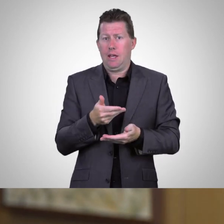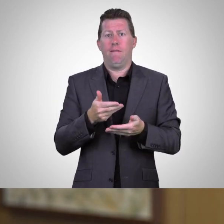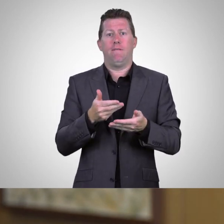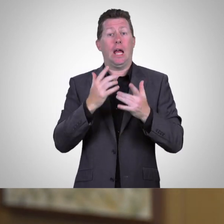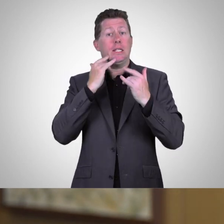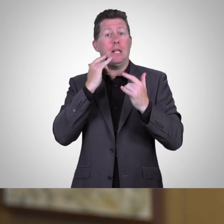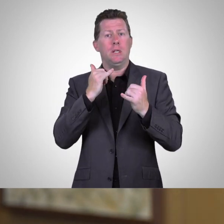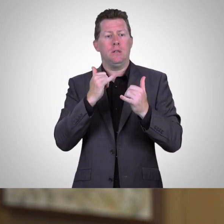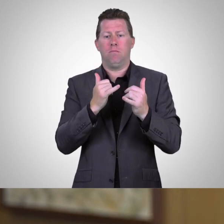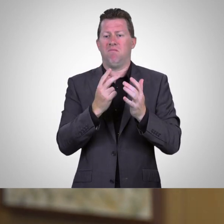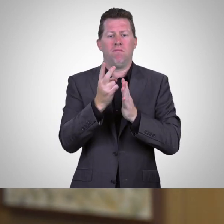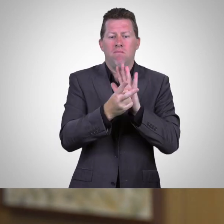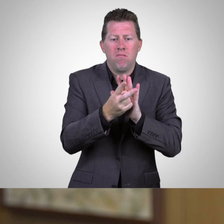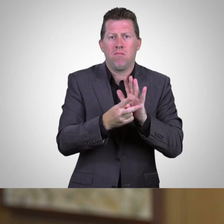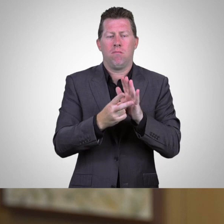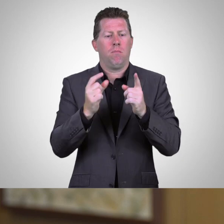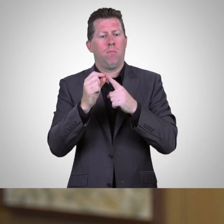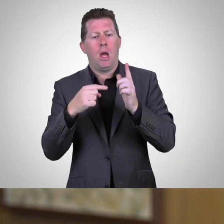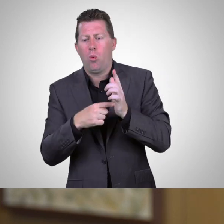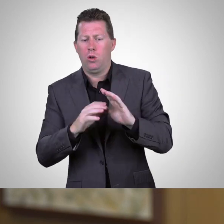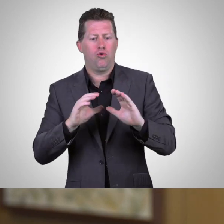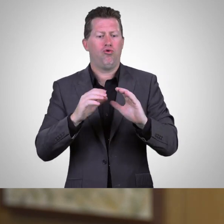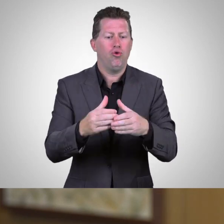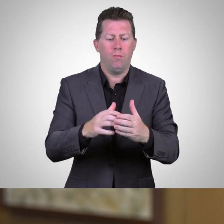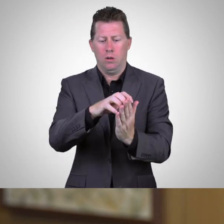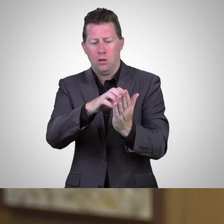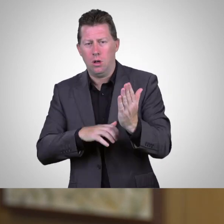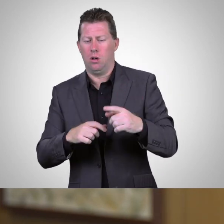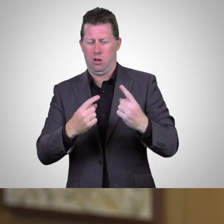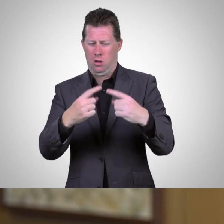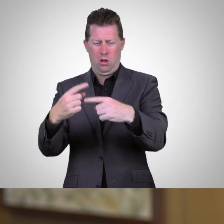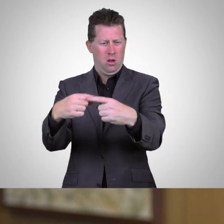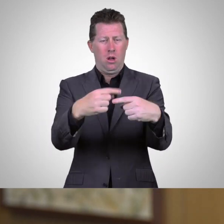students respond to the assessment task, and we might think about this perhaps in terms of